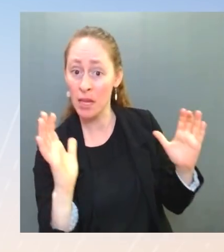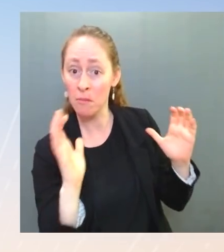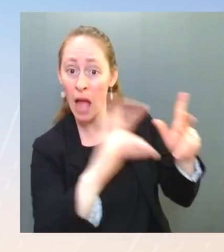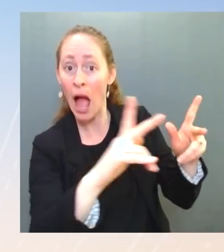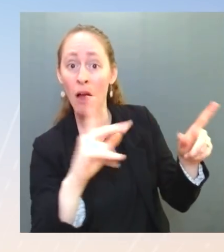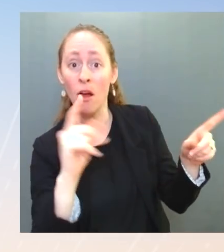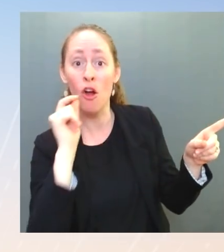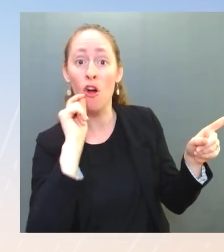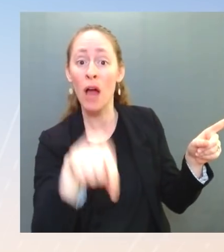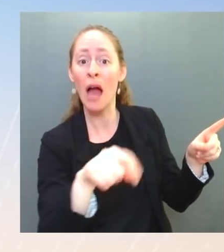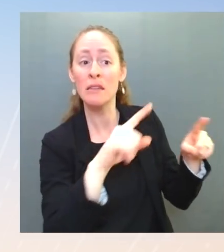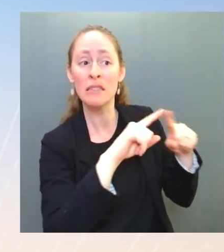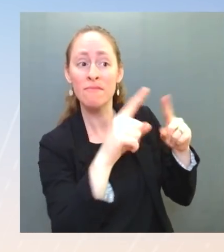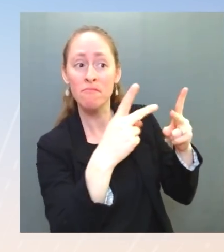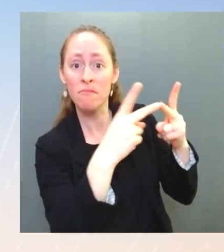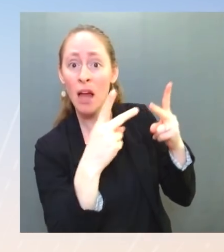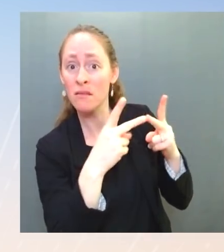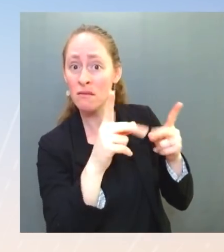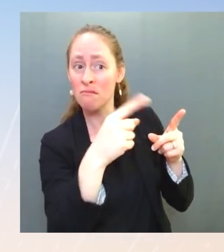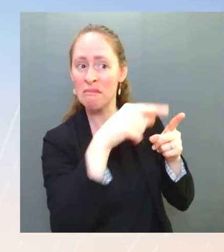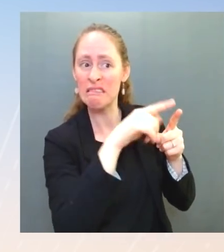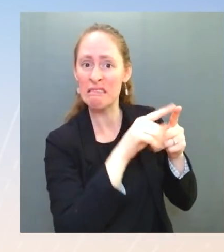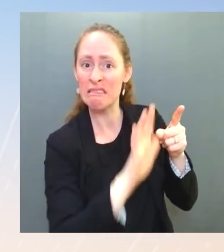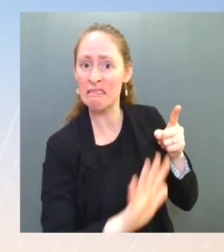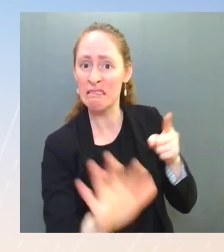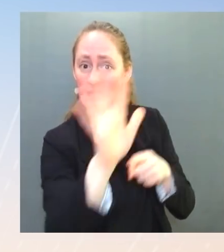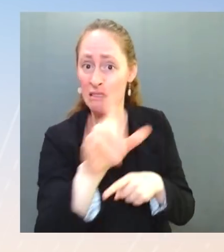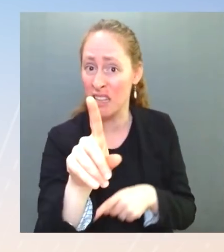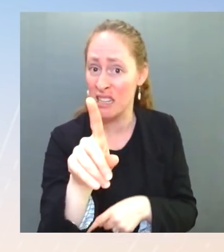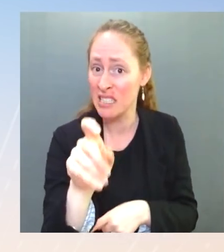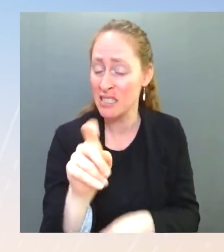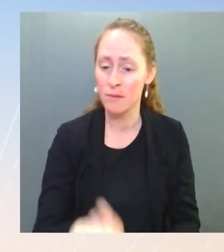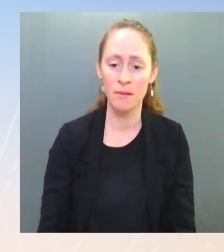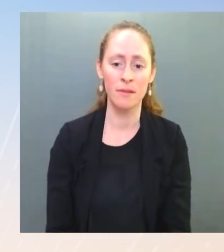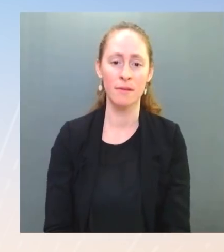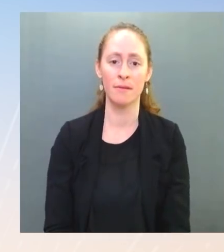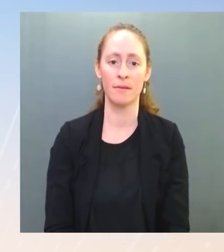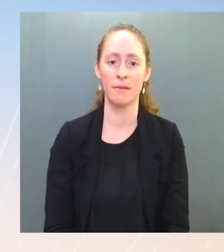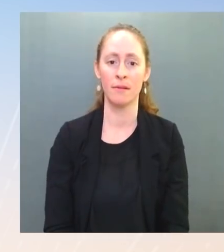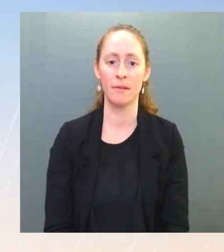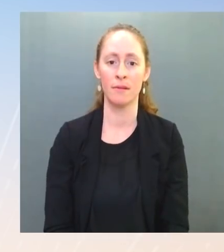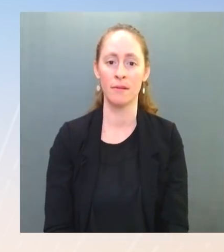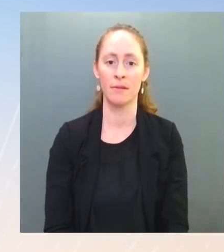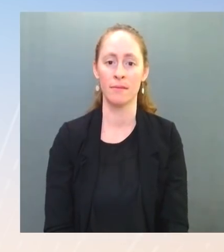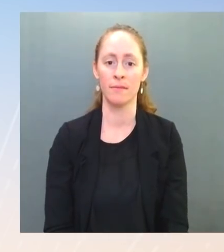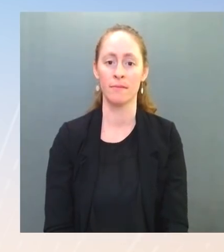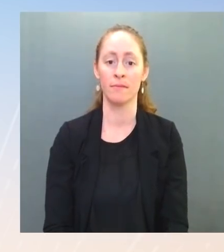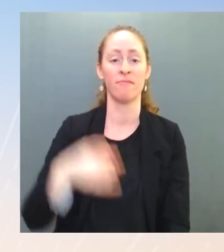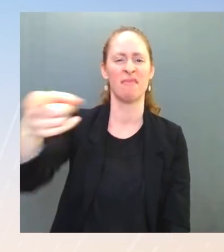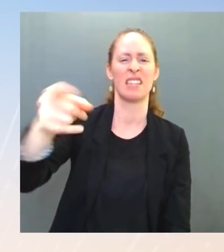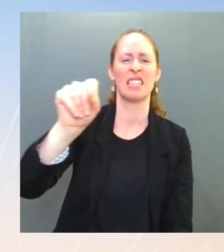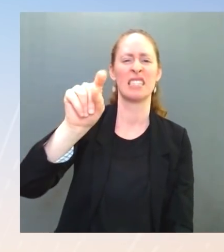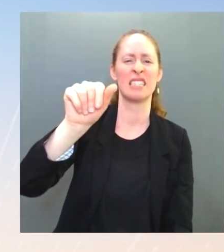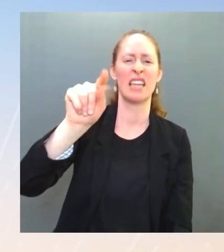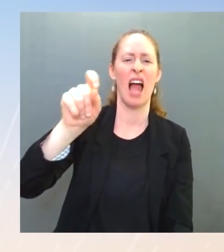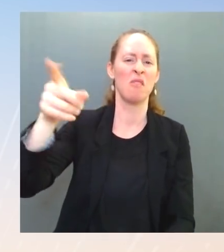to have a diplomatic presence on the ground, but that is an assessment made by the State Department made through the prism of security of considerations.